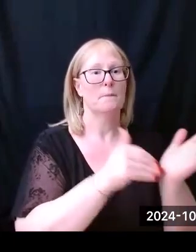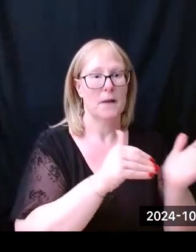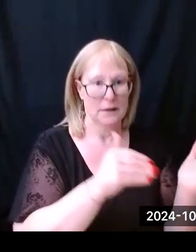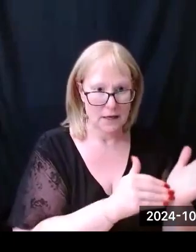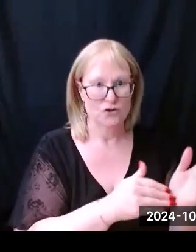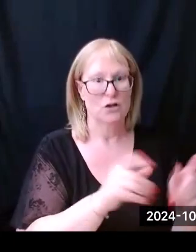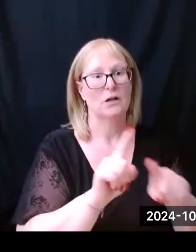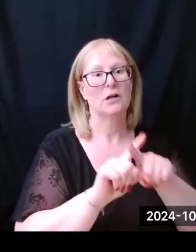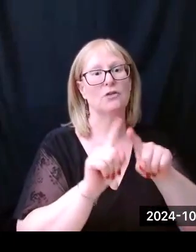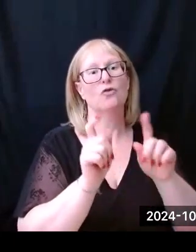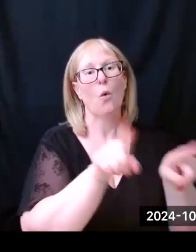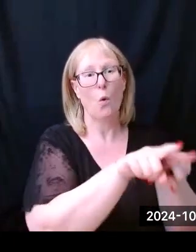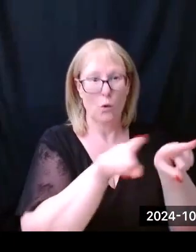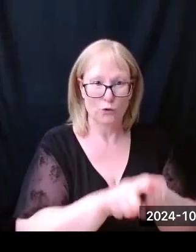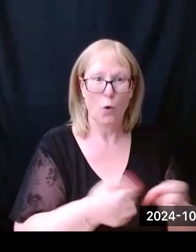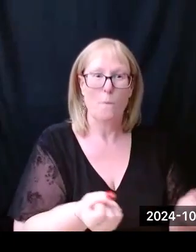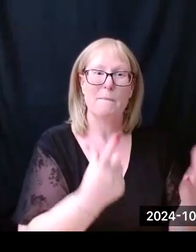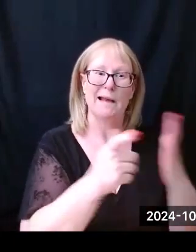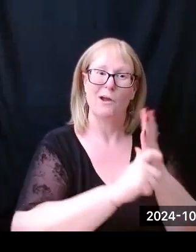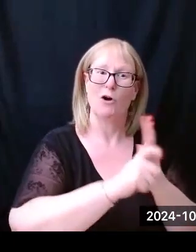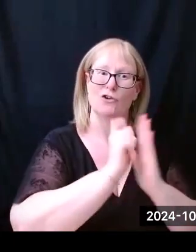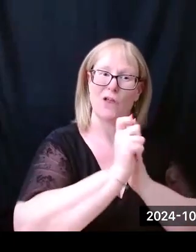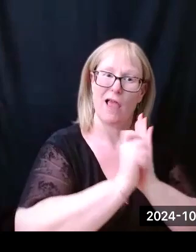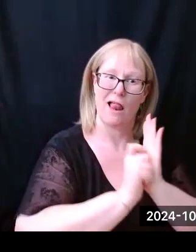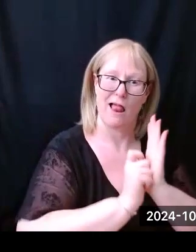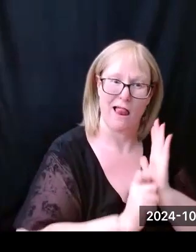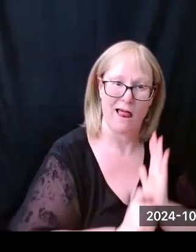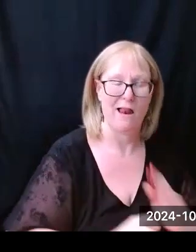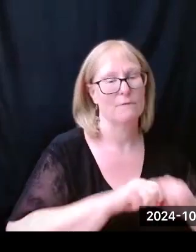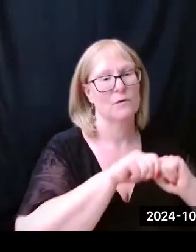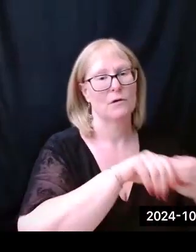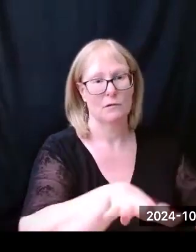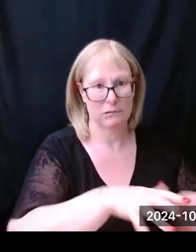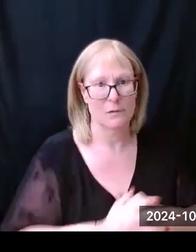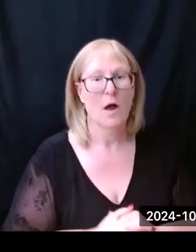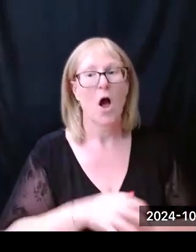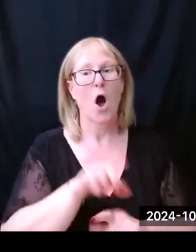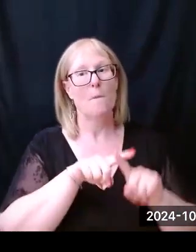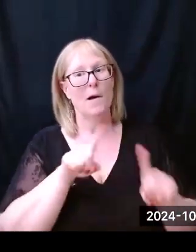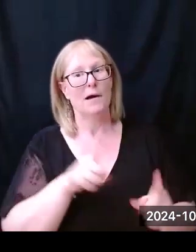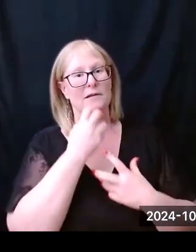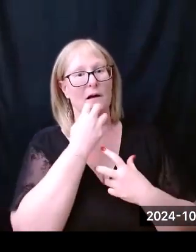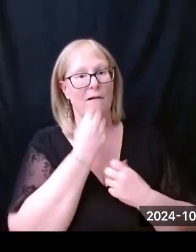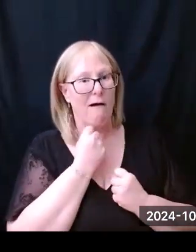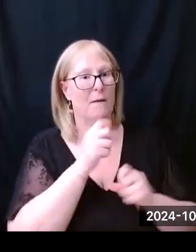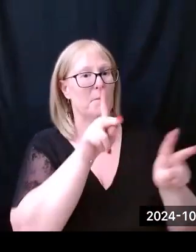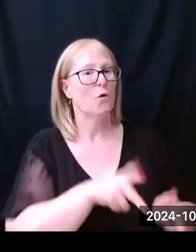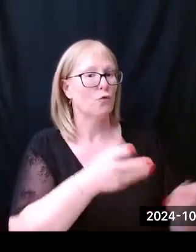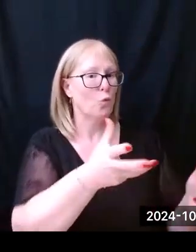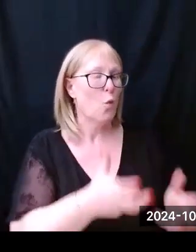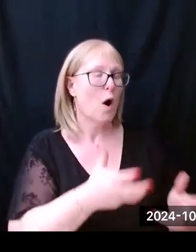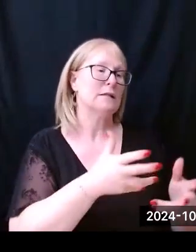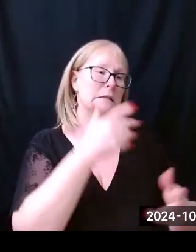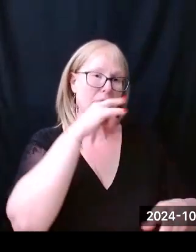Dr. Ketter is an incredibly kind human who understands what is best for kids. So without further ado, please welcome Dr. Ketter.